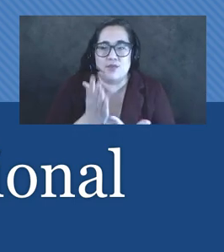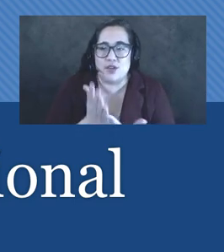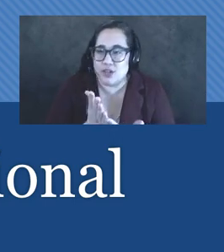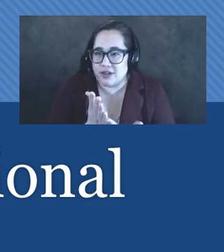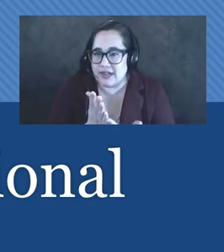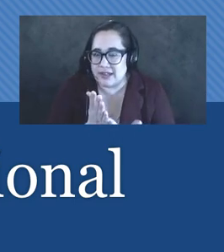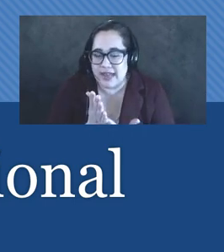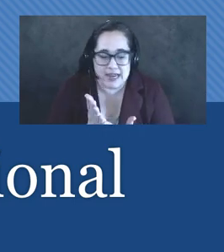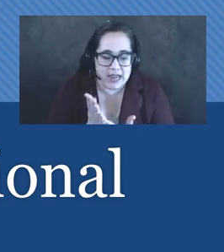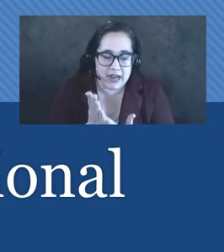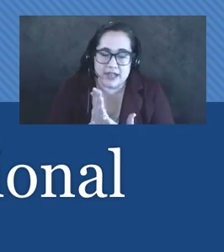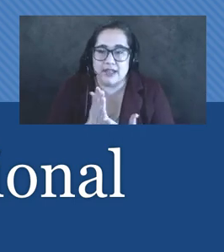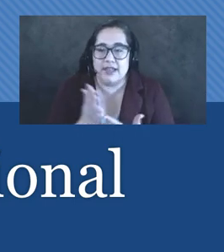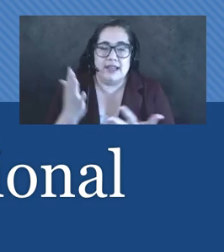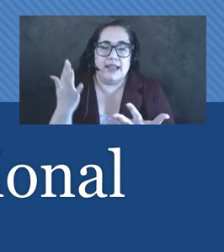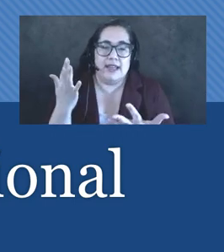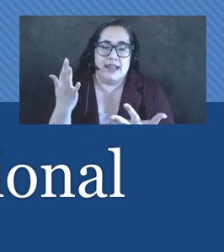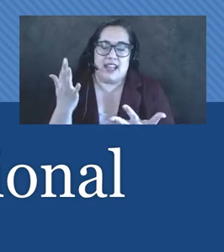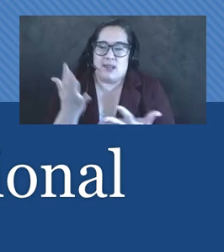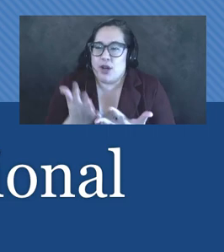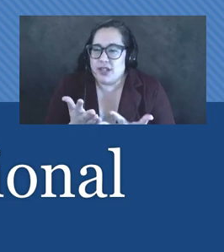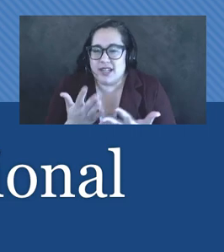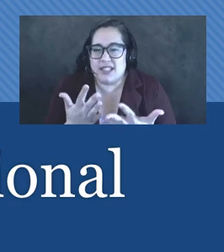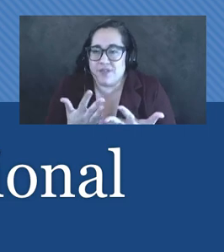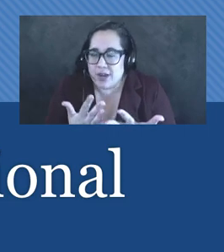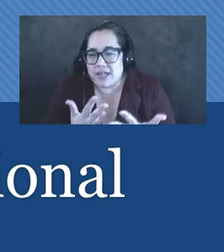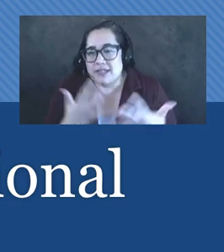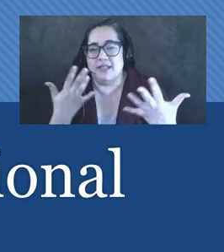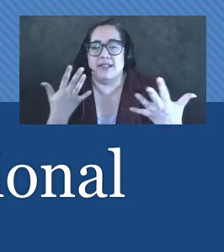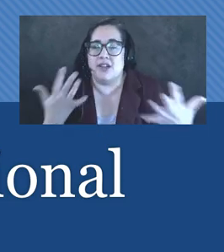worker in any area as a person as a friend as a